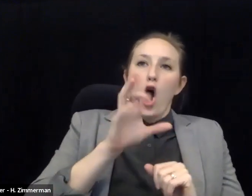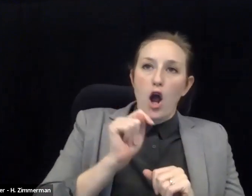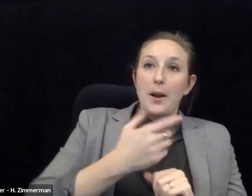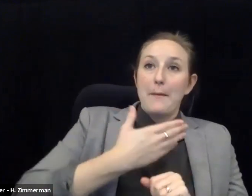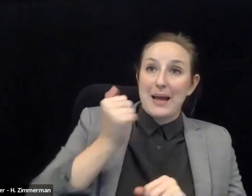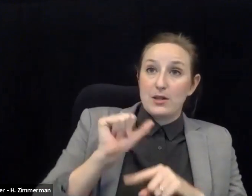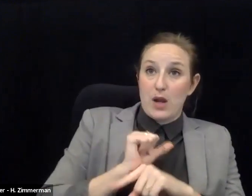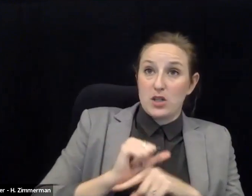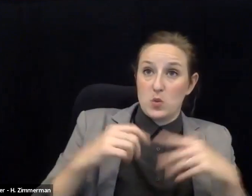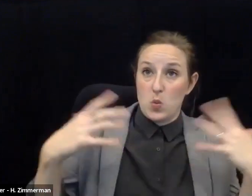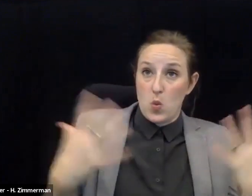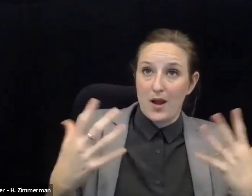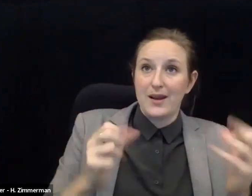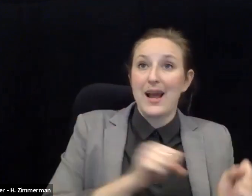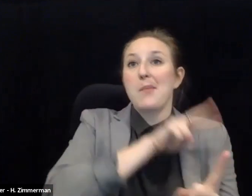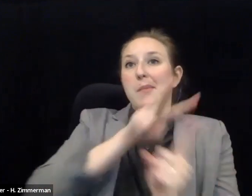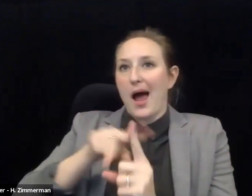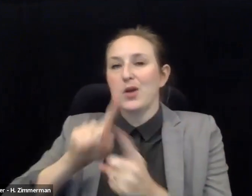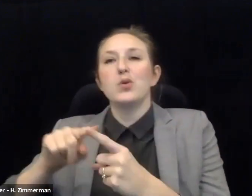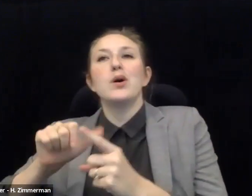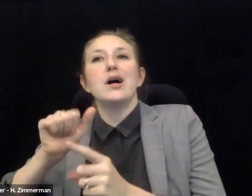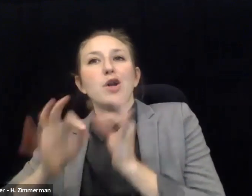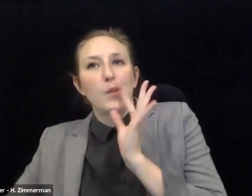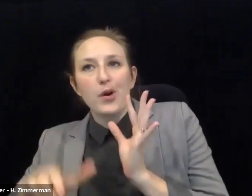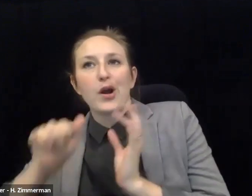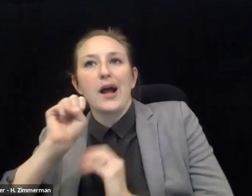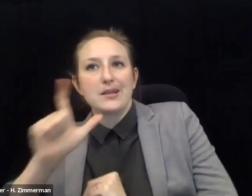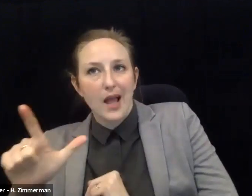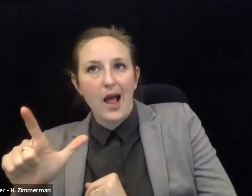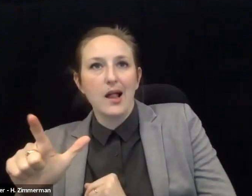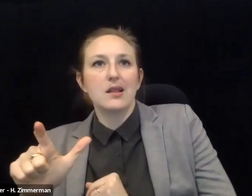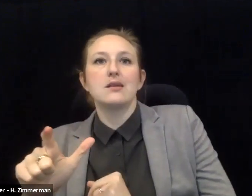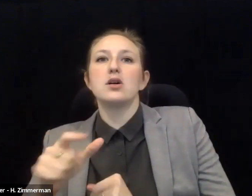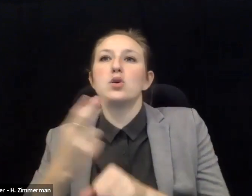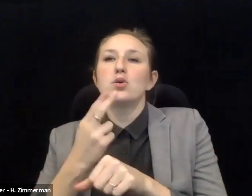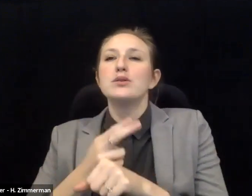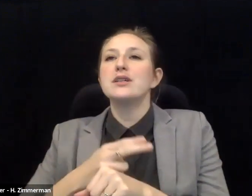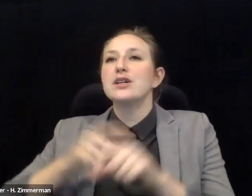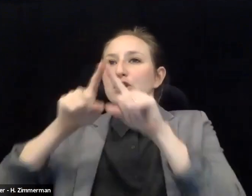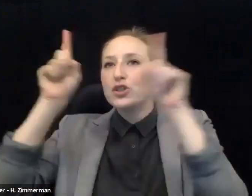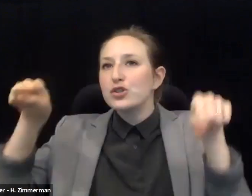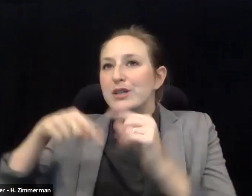can be applied to ASL interpreters or, you know, using screen readers other accommodation means.